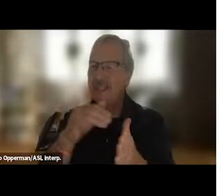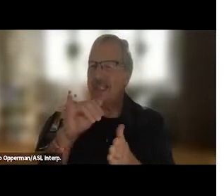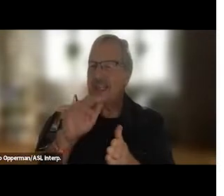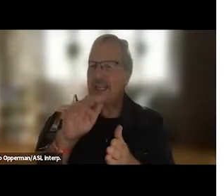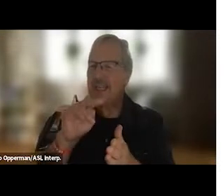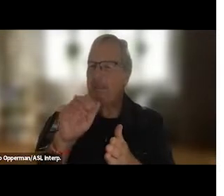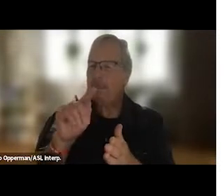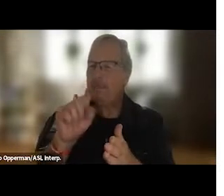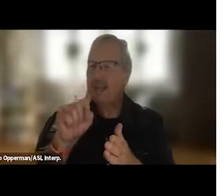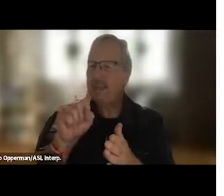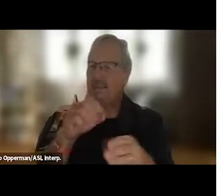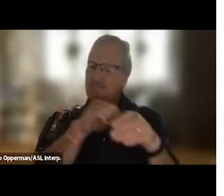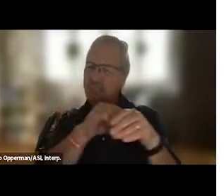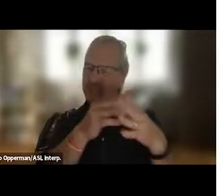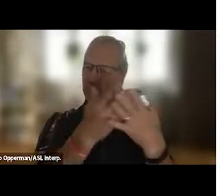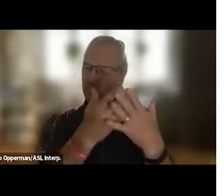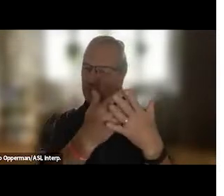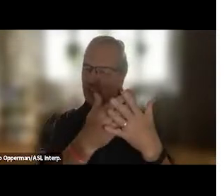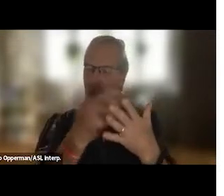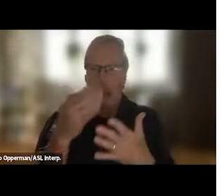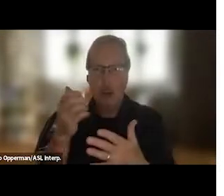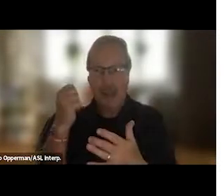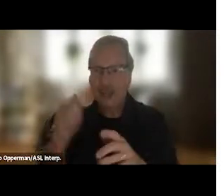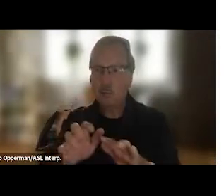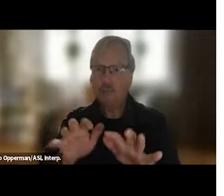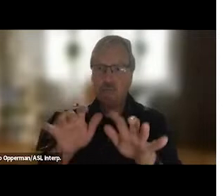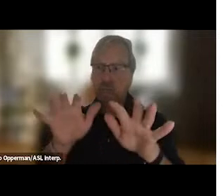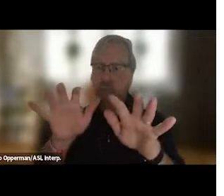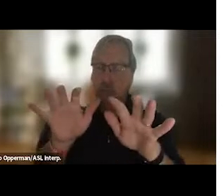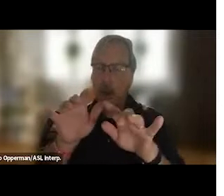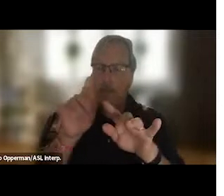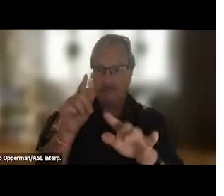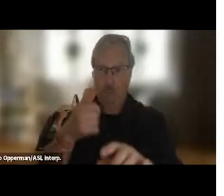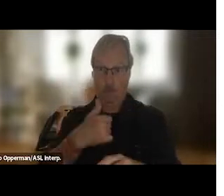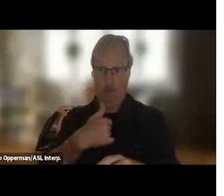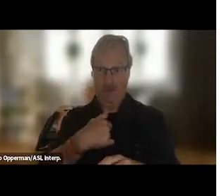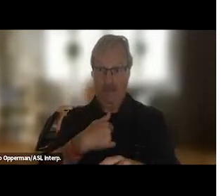I don't know about any of you in the audience, but for me and for our state,